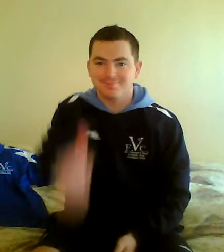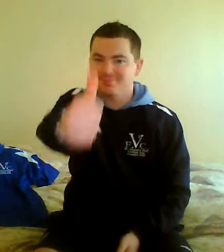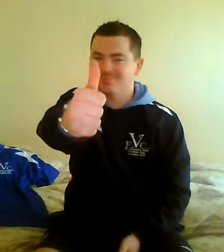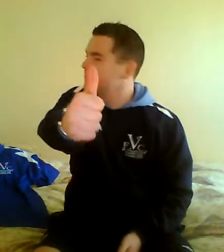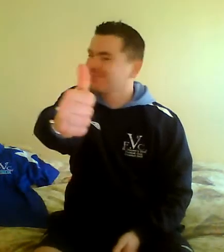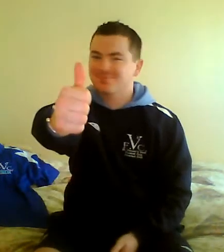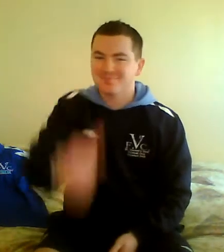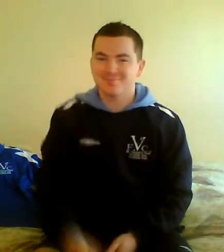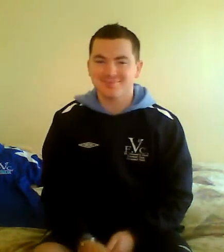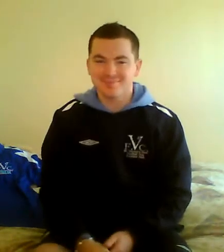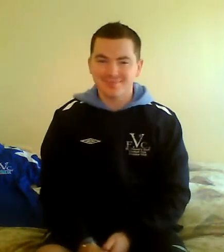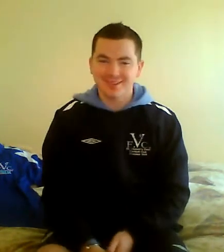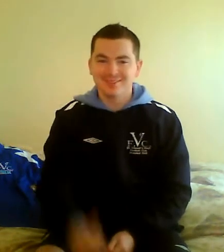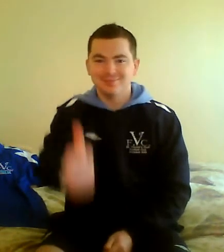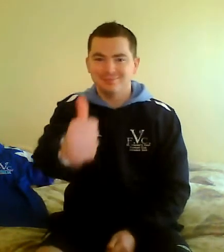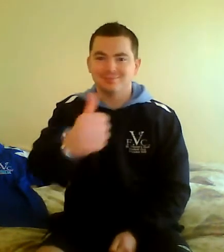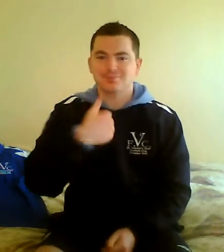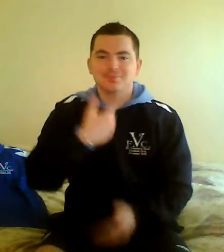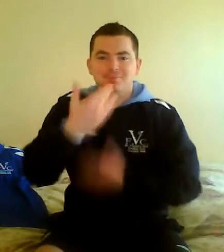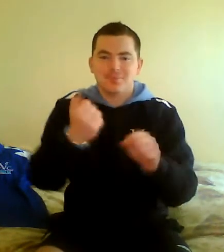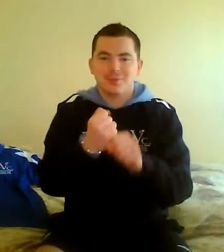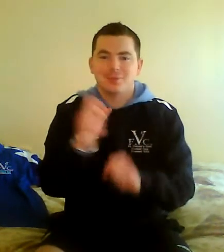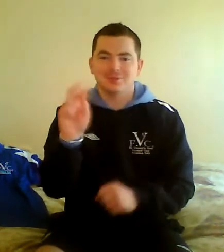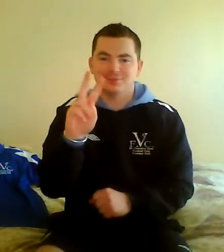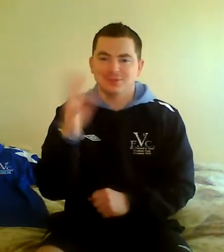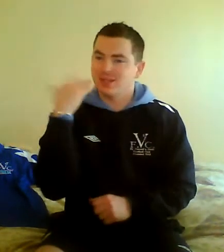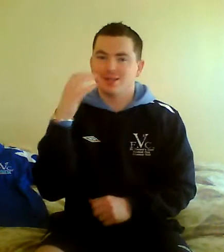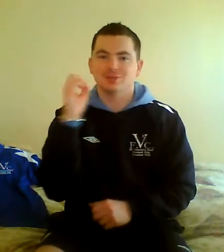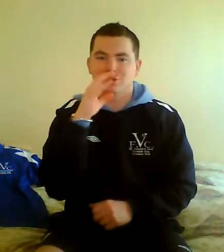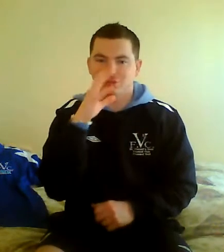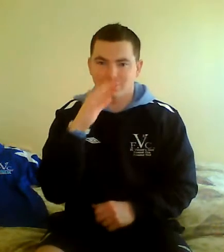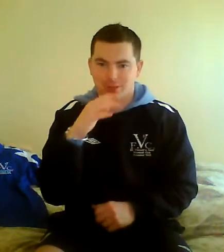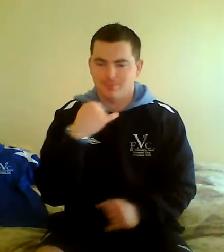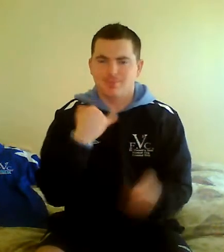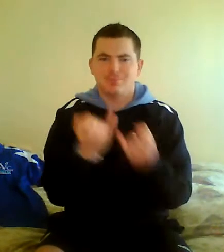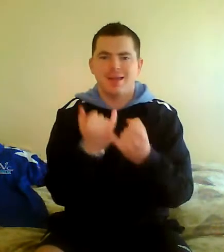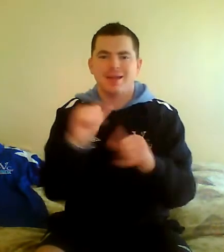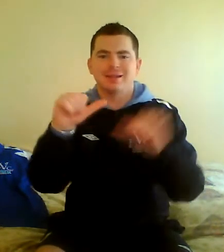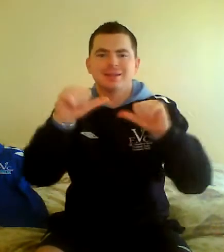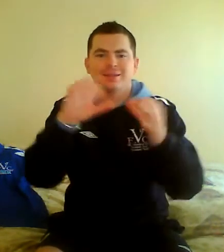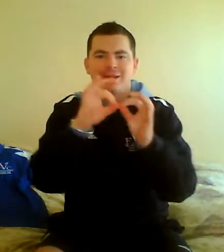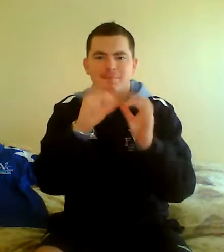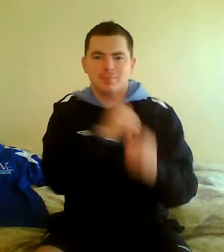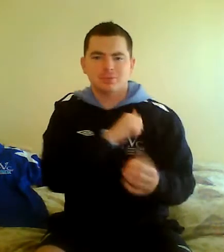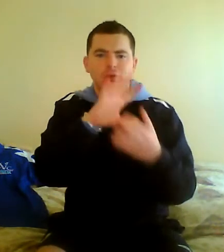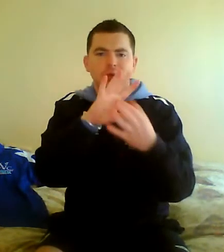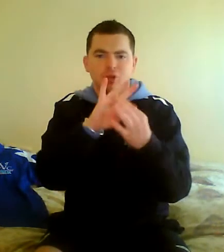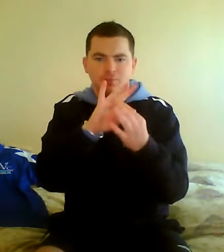Hello! I'm going to tell you about St Vincent's game last Saturday, We played a league game at home